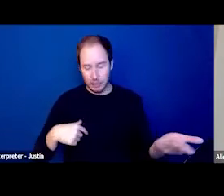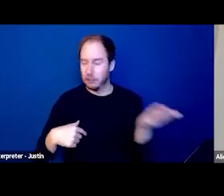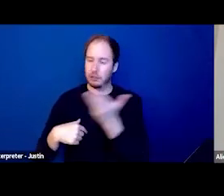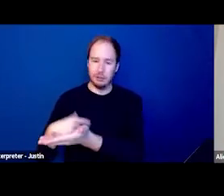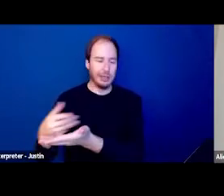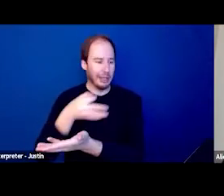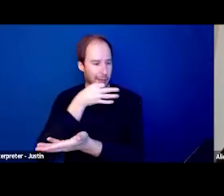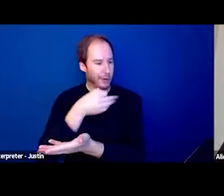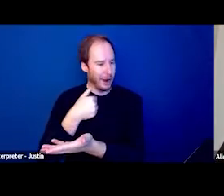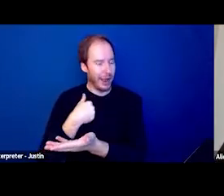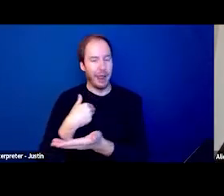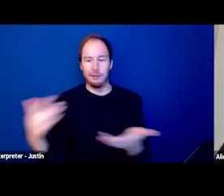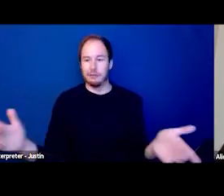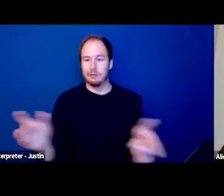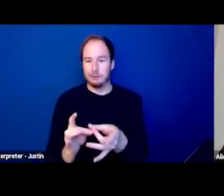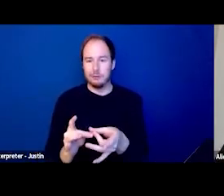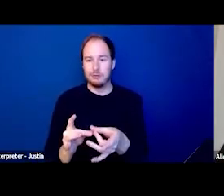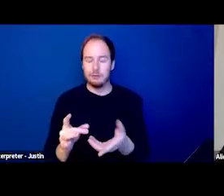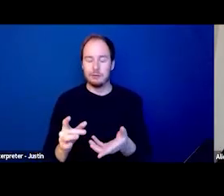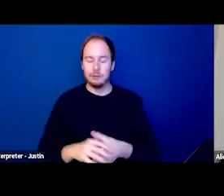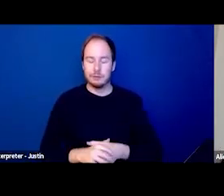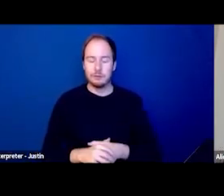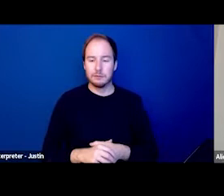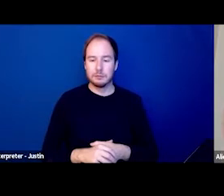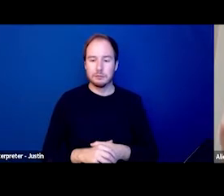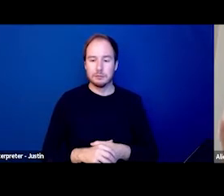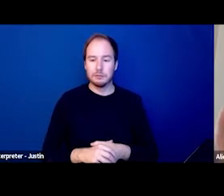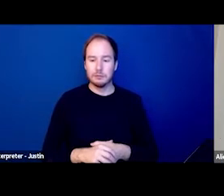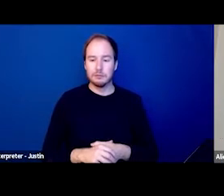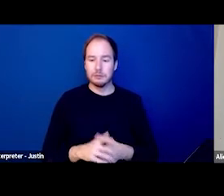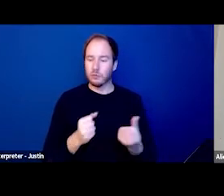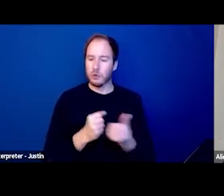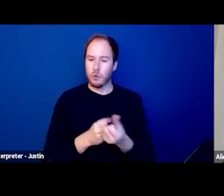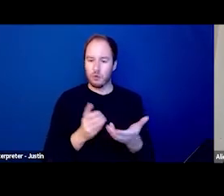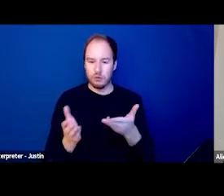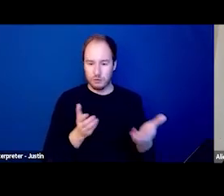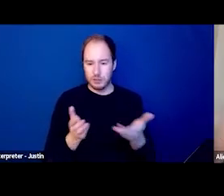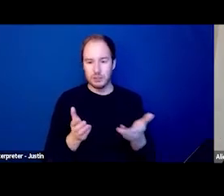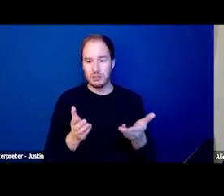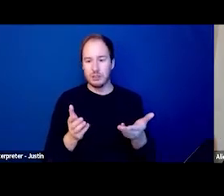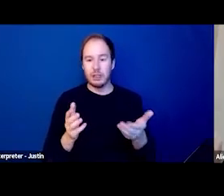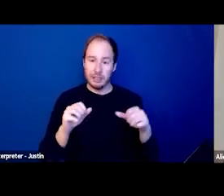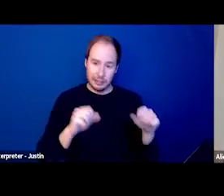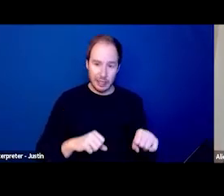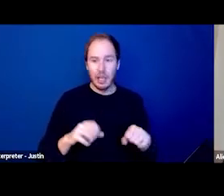in meeting the needs that we see in our clients. So supportive services does and can include